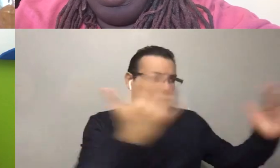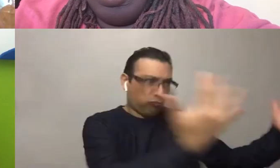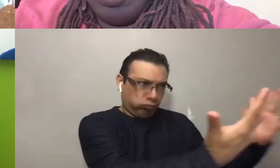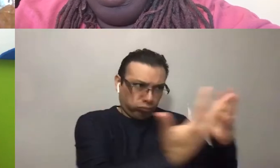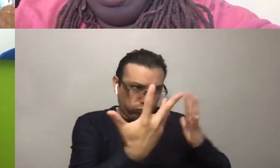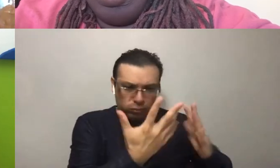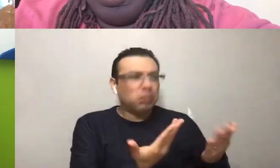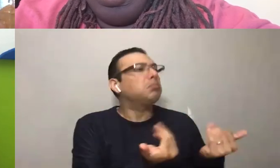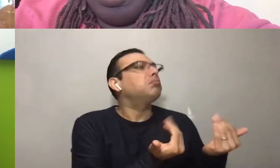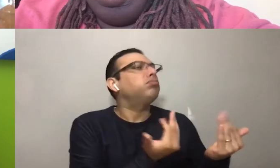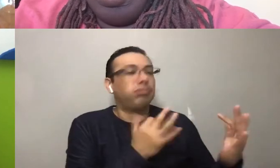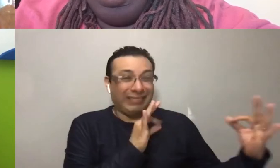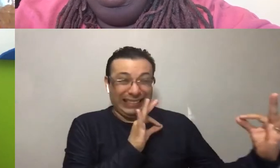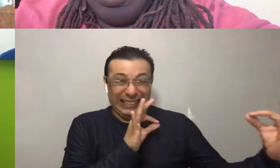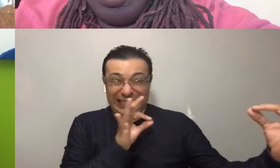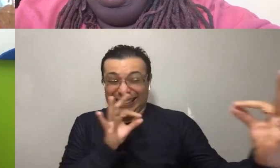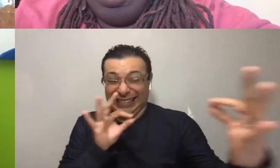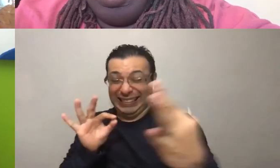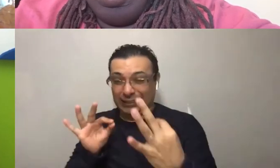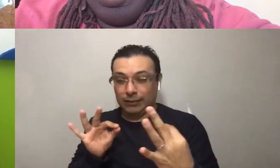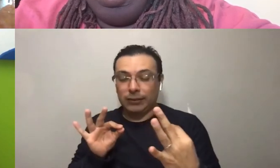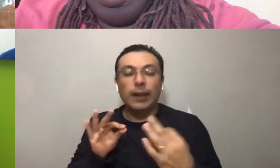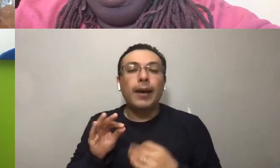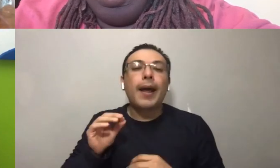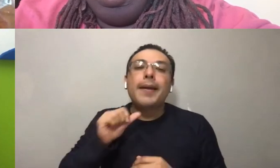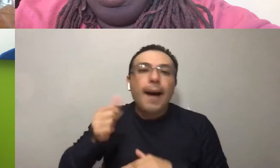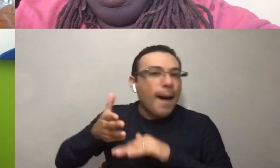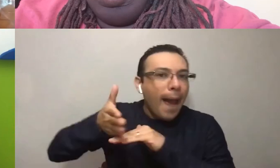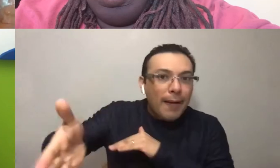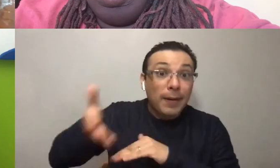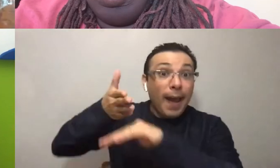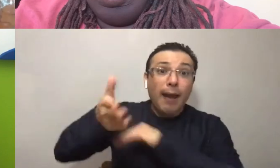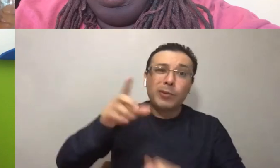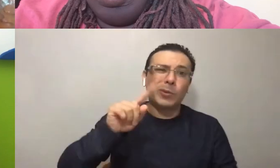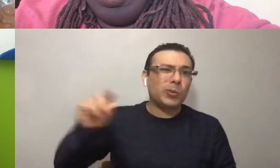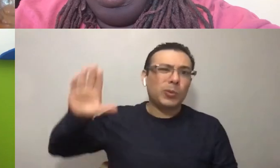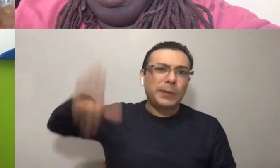Yeah, and I think that’s a really great reminder and offering of what’s possible.